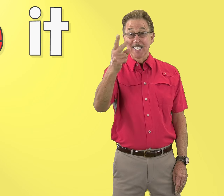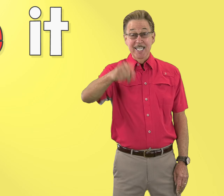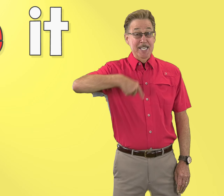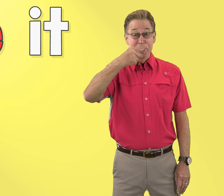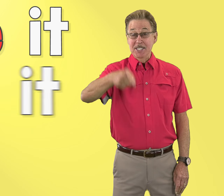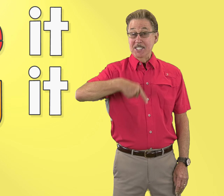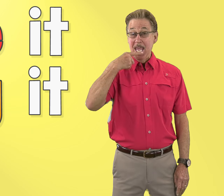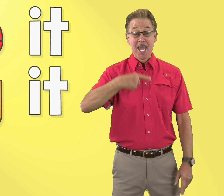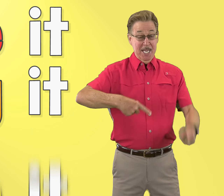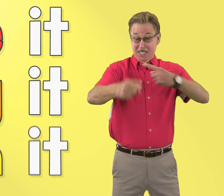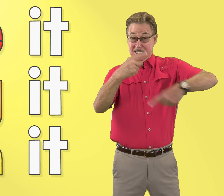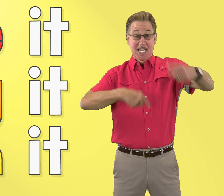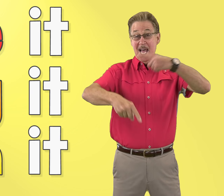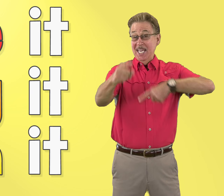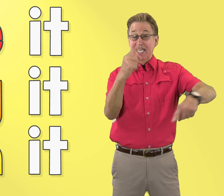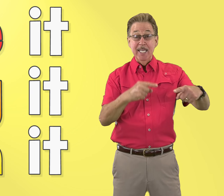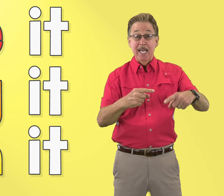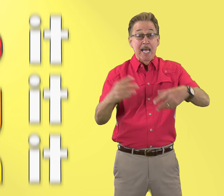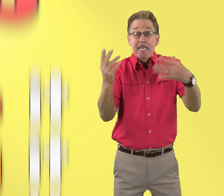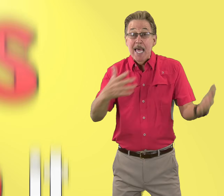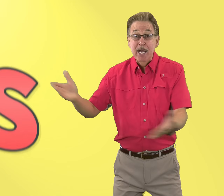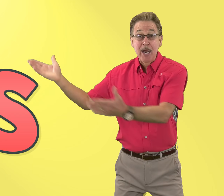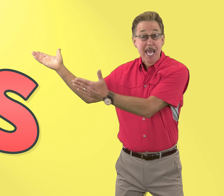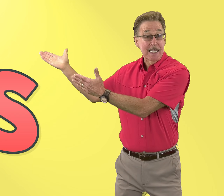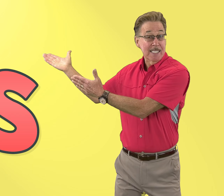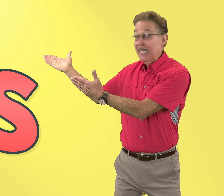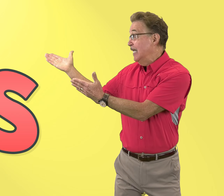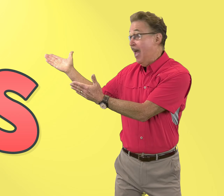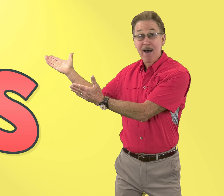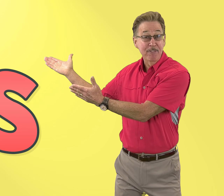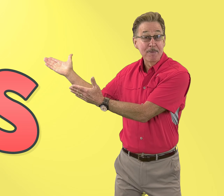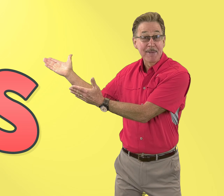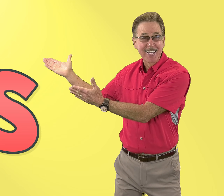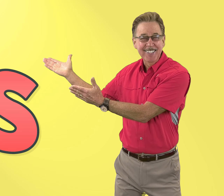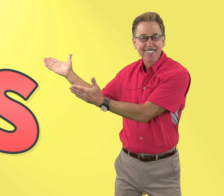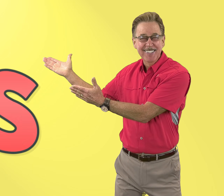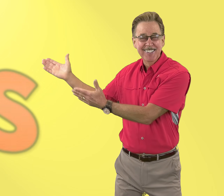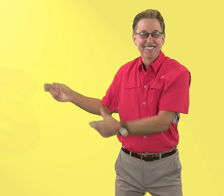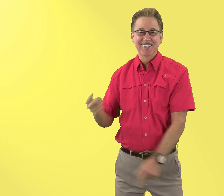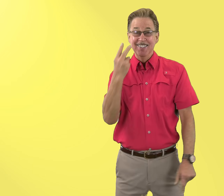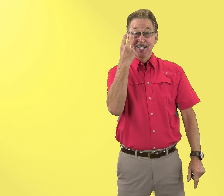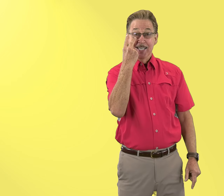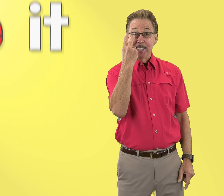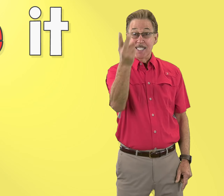See it, Say it, Sign it Letter S s in the alphabet